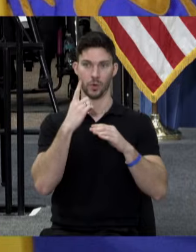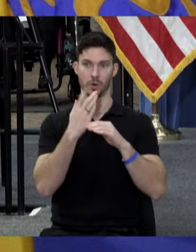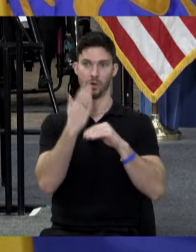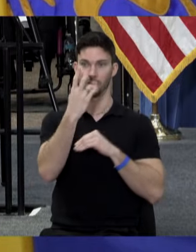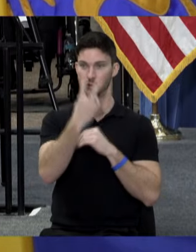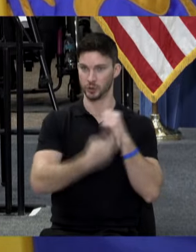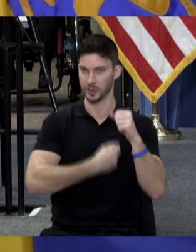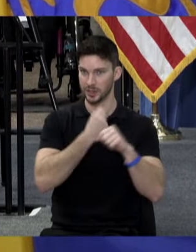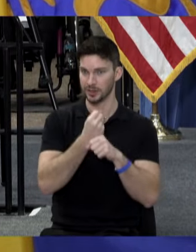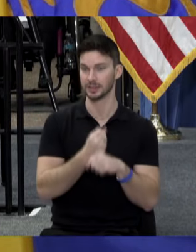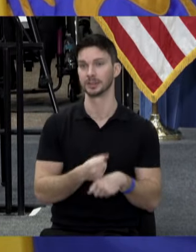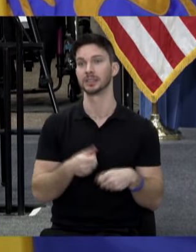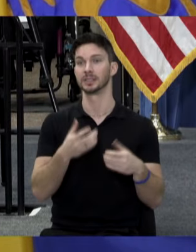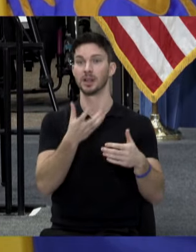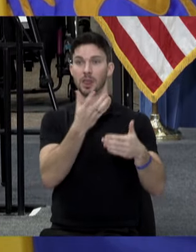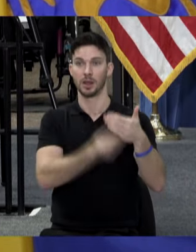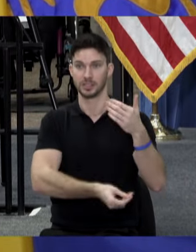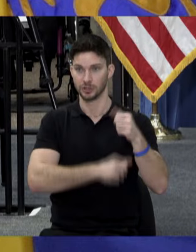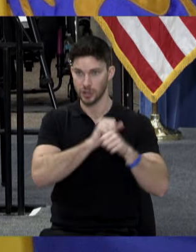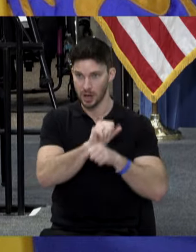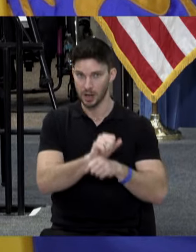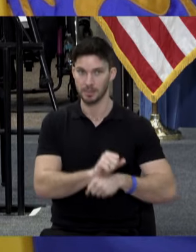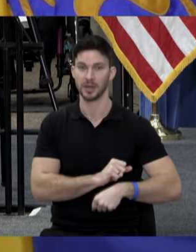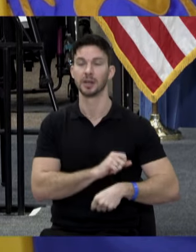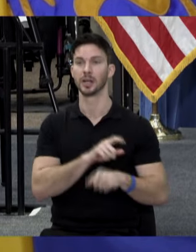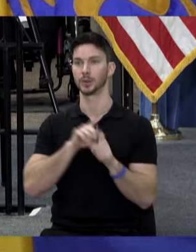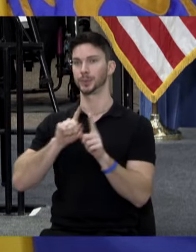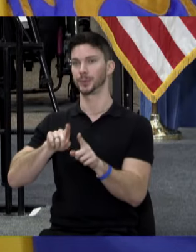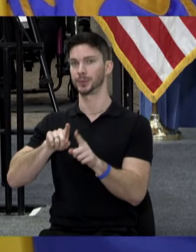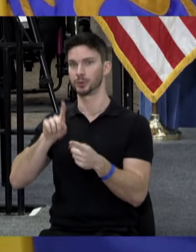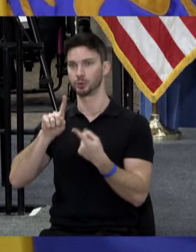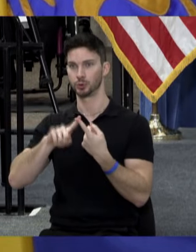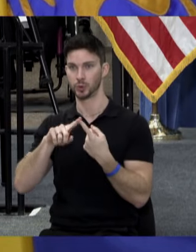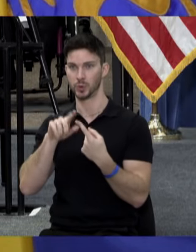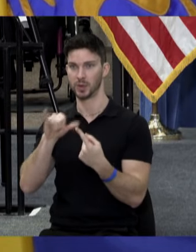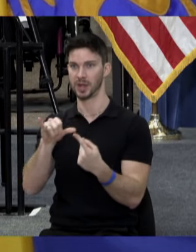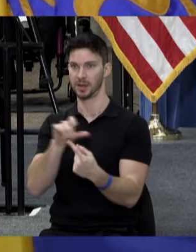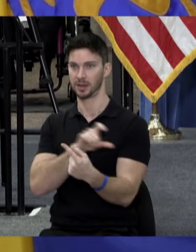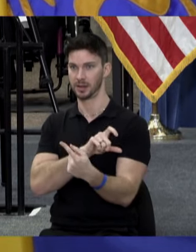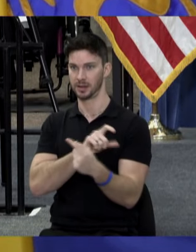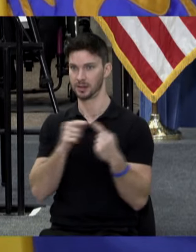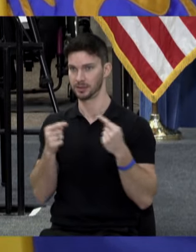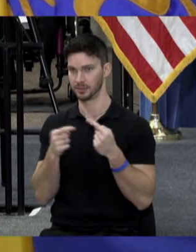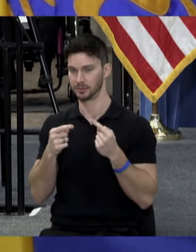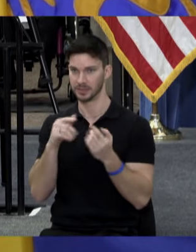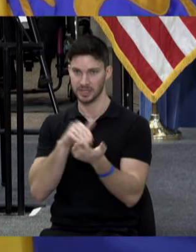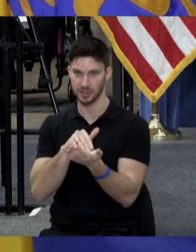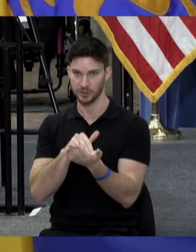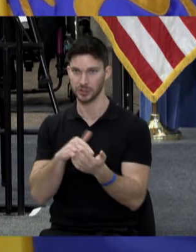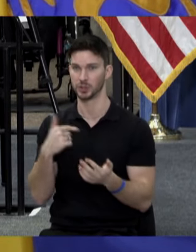lost his job. And we really were at the lowest point of our entire journey with his paralysis.